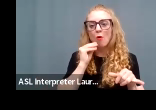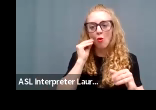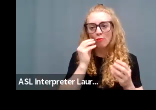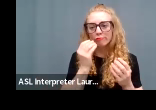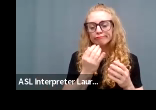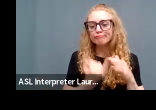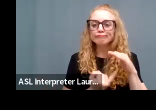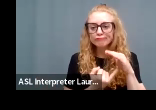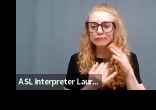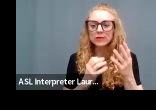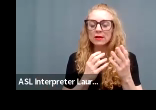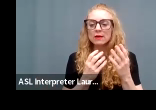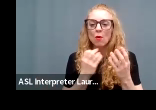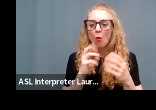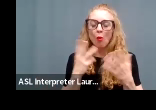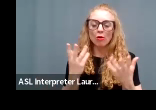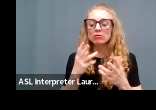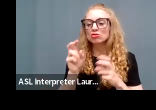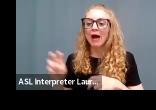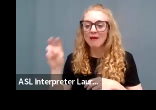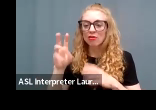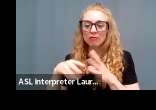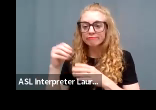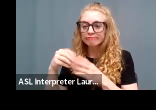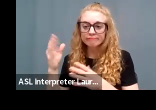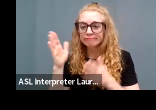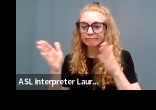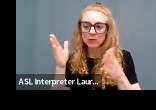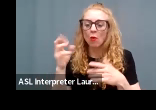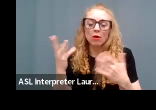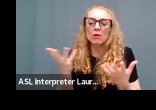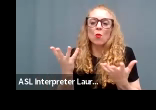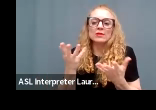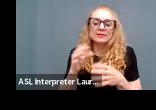at all do they stay in all the time or do they travel a lot all those things are important uh